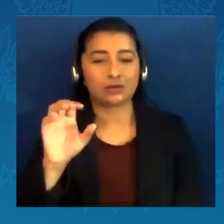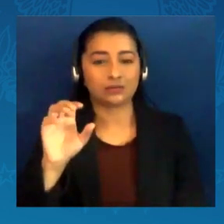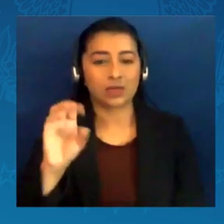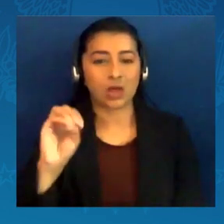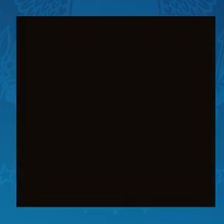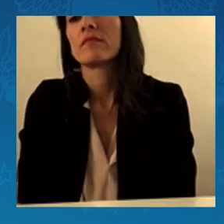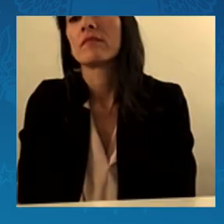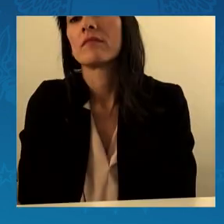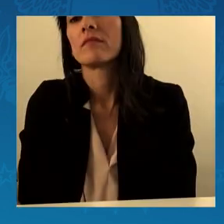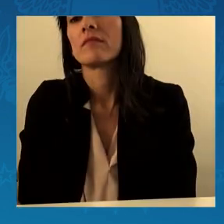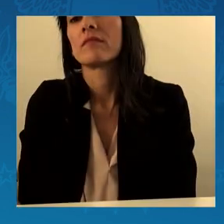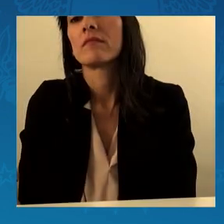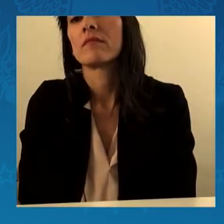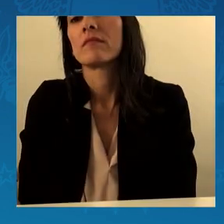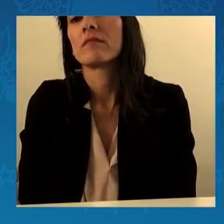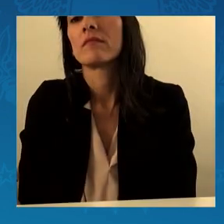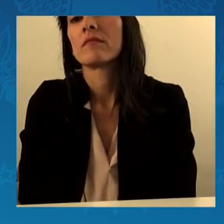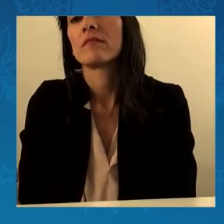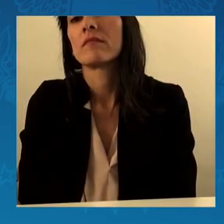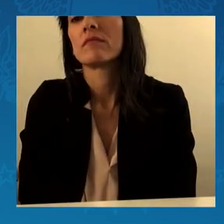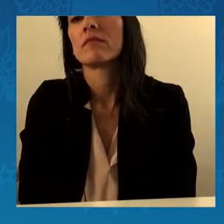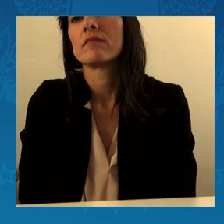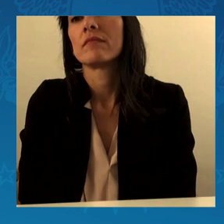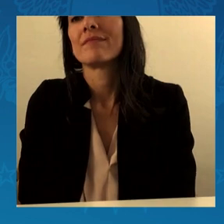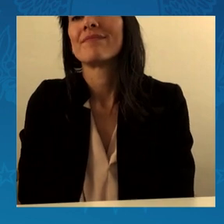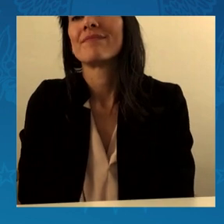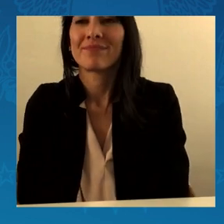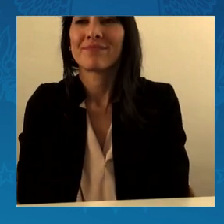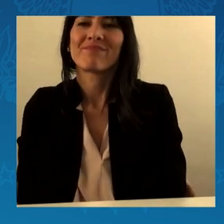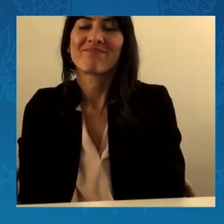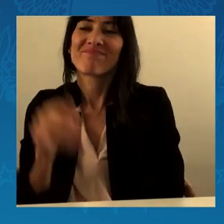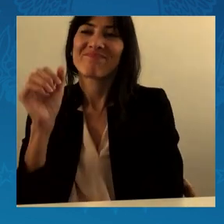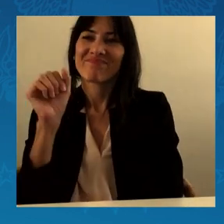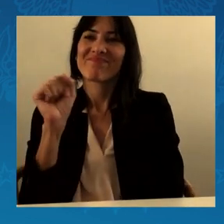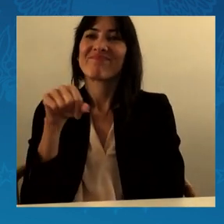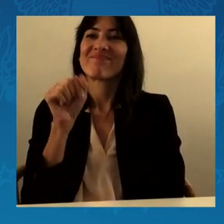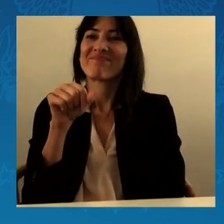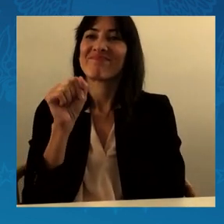Male Speaker: It's amazing. The Vice President: Yeah. Yeah. Male Speaker: I was working with the head program,